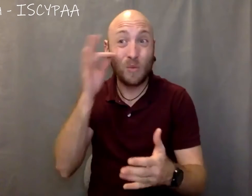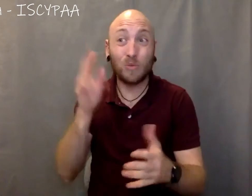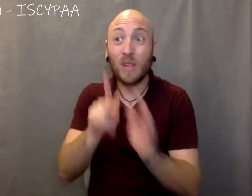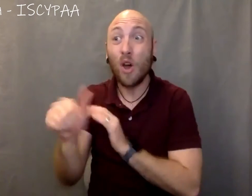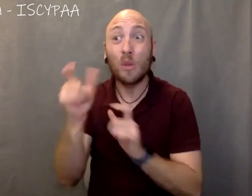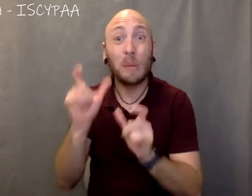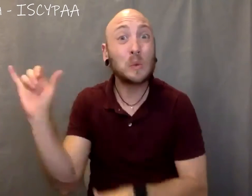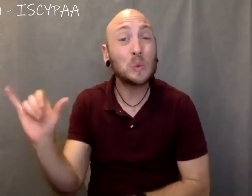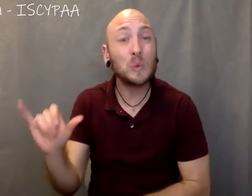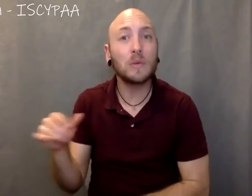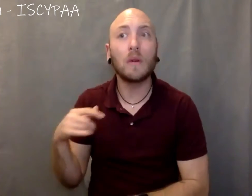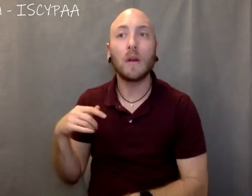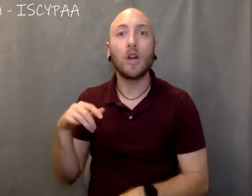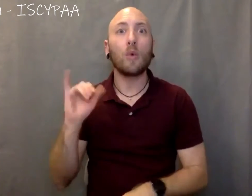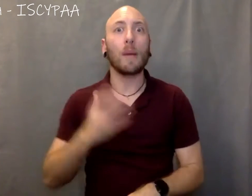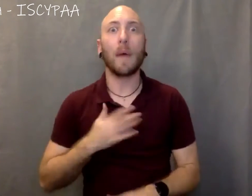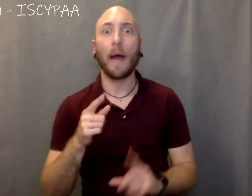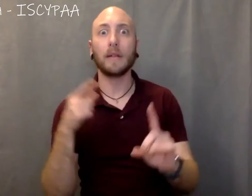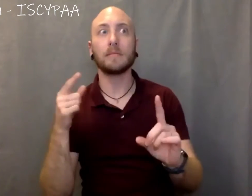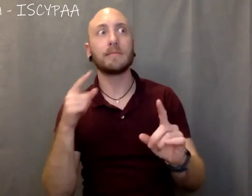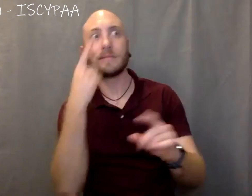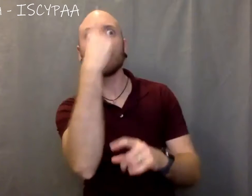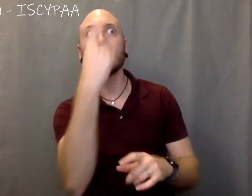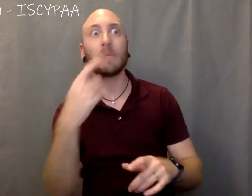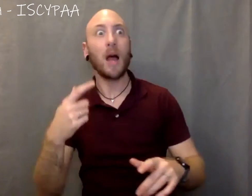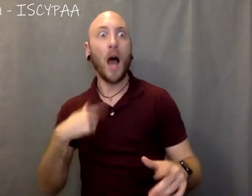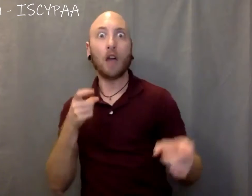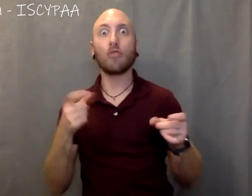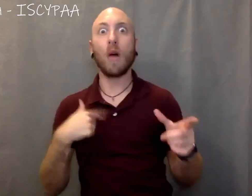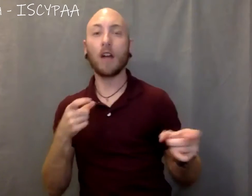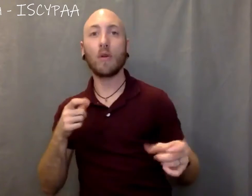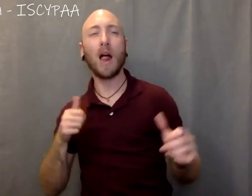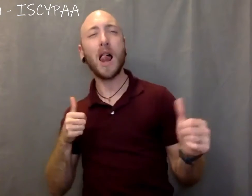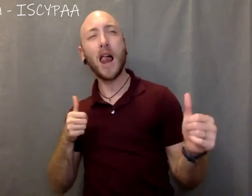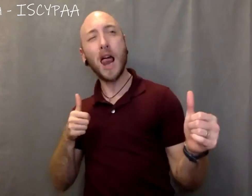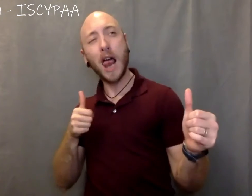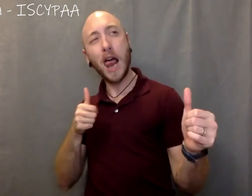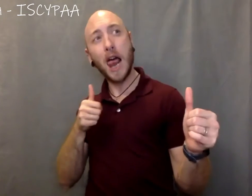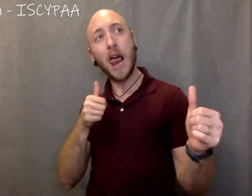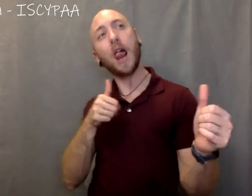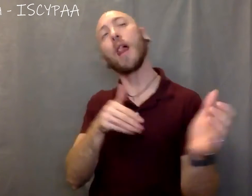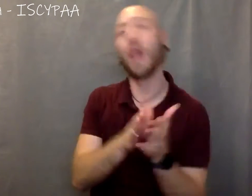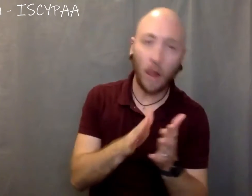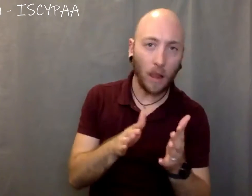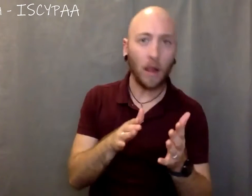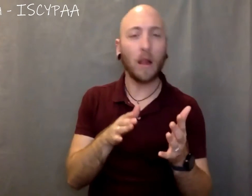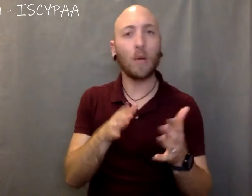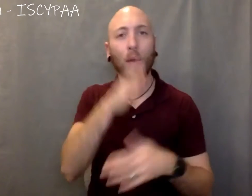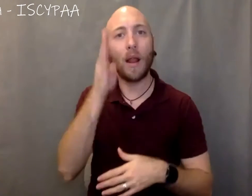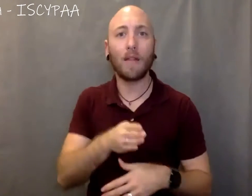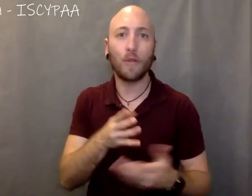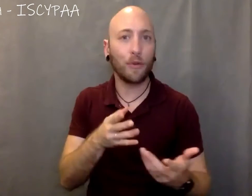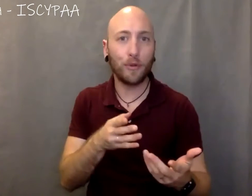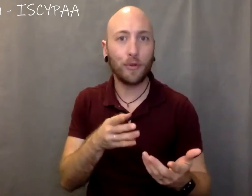chasing that dream that I could have control of my destiny and my alcoholism, you know, like fast